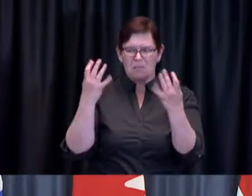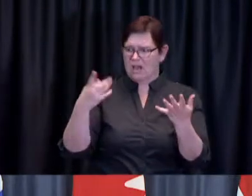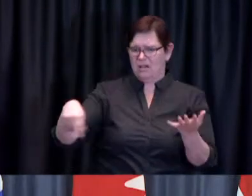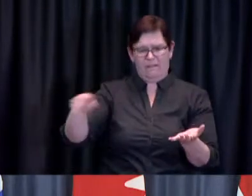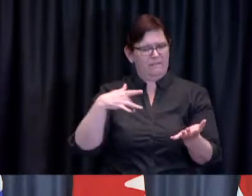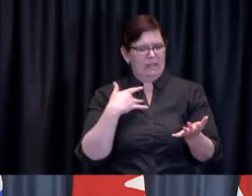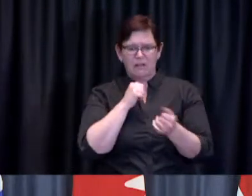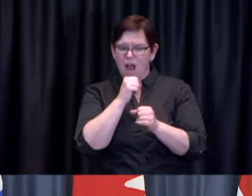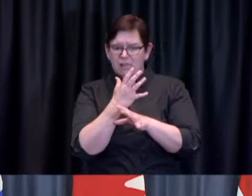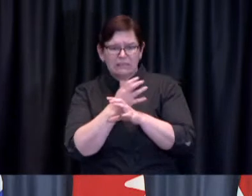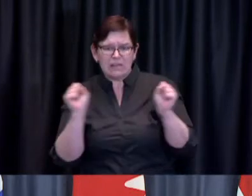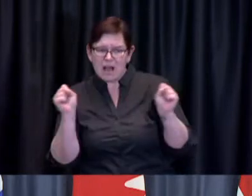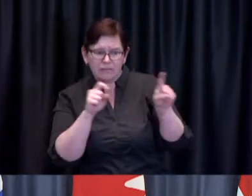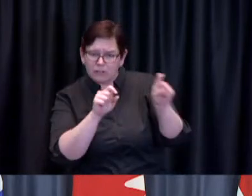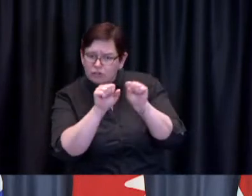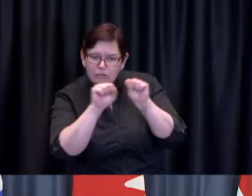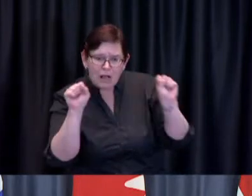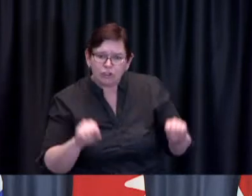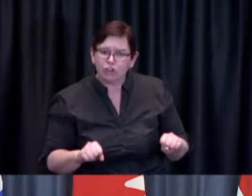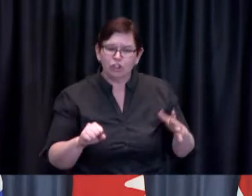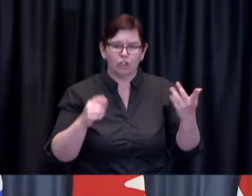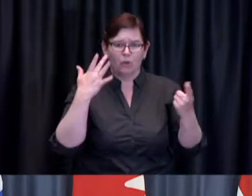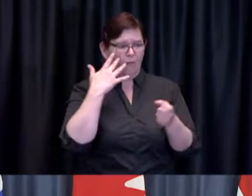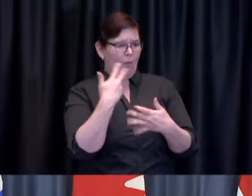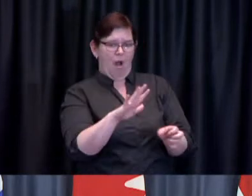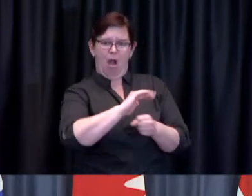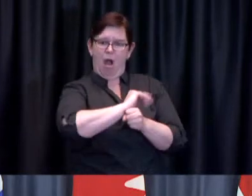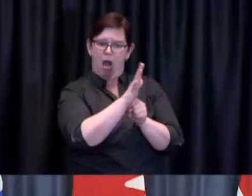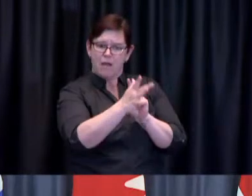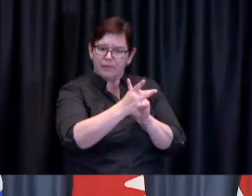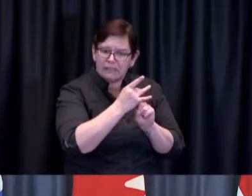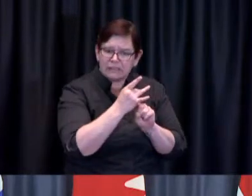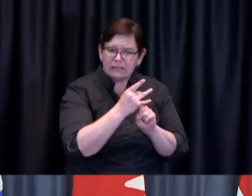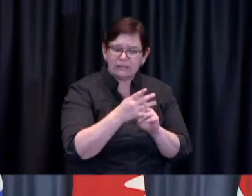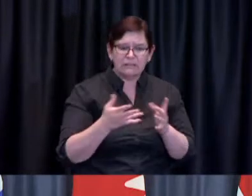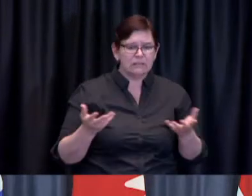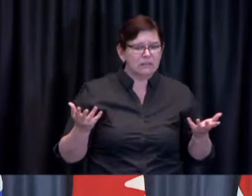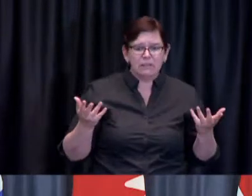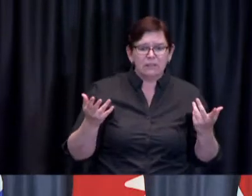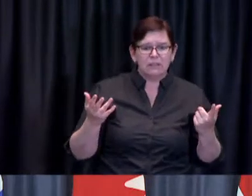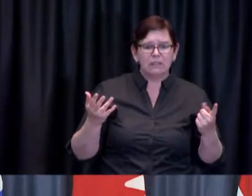and are you worried that these evictions could worsen the opioid crisis by forcing people to flee